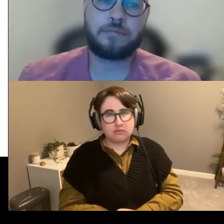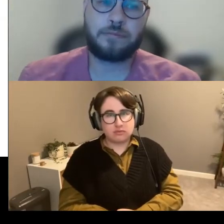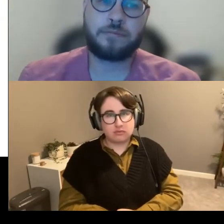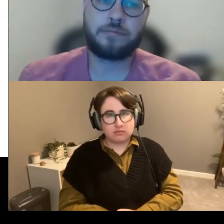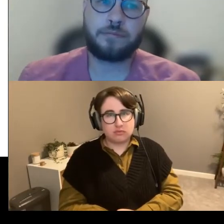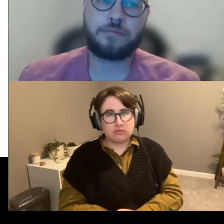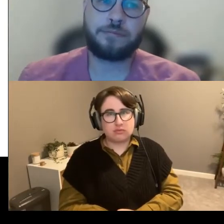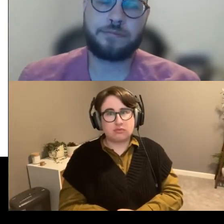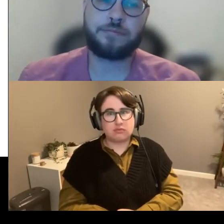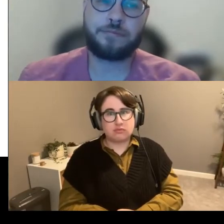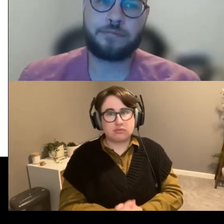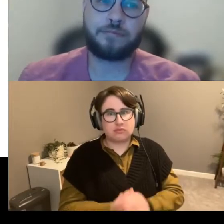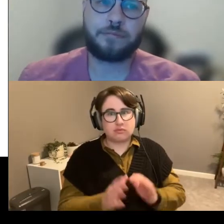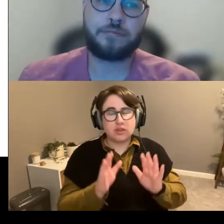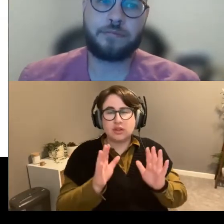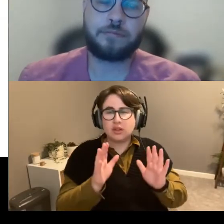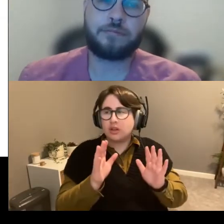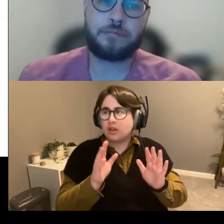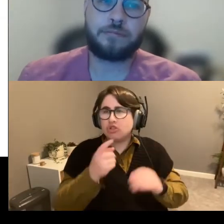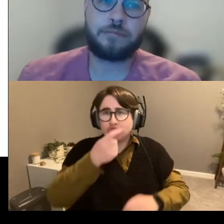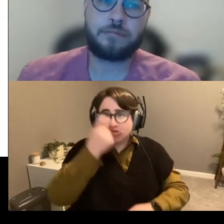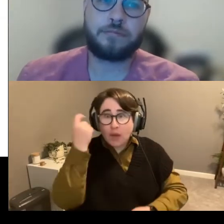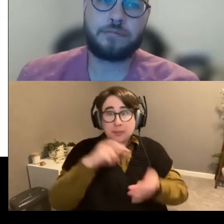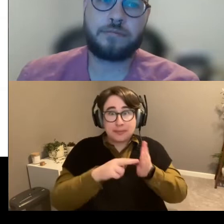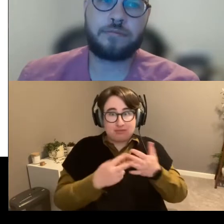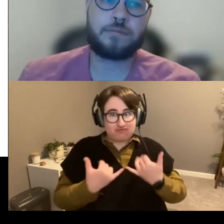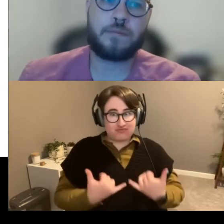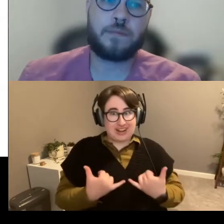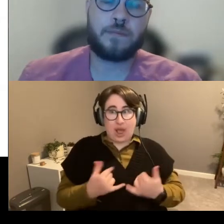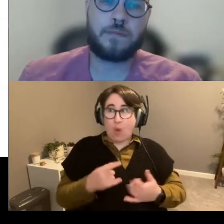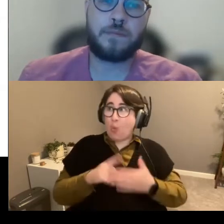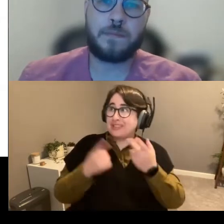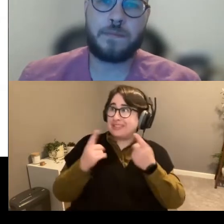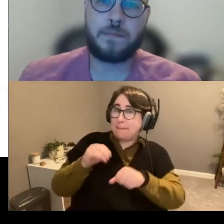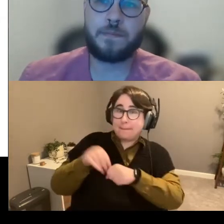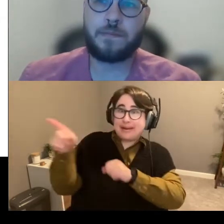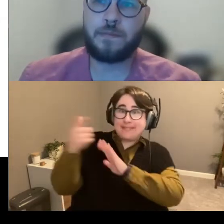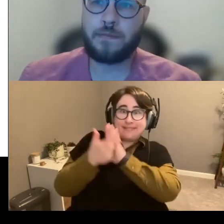trauma right now that's going on in anti-legislation